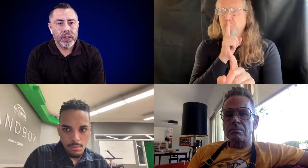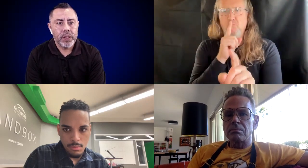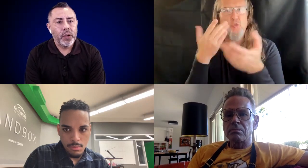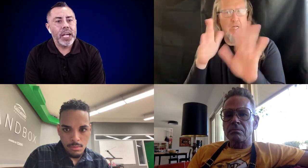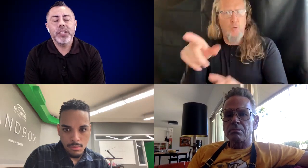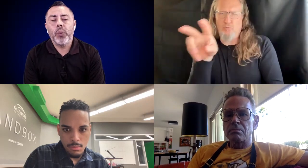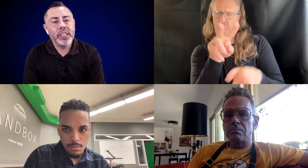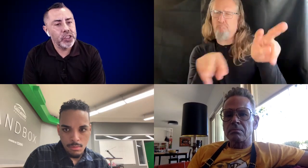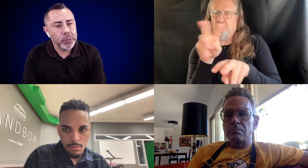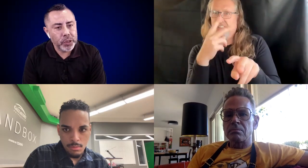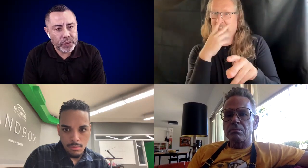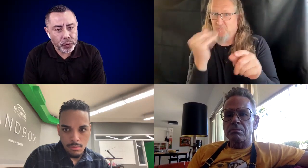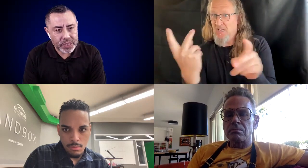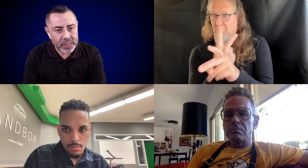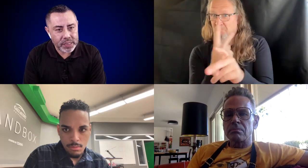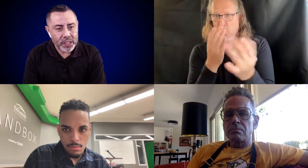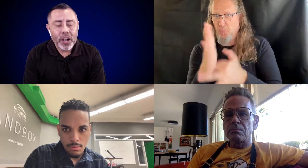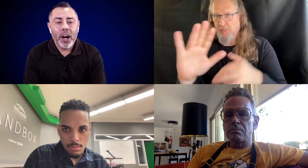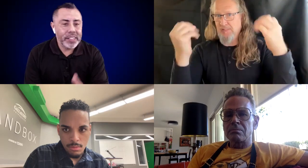Okay, I don't want the interpreters to voice this. Audience members. I want you to see the gestures that are happening on the screen.